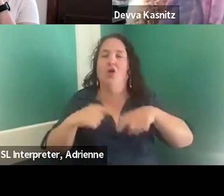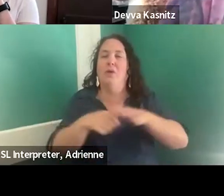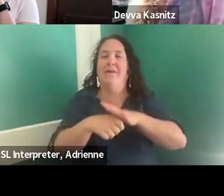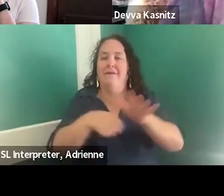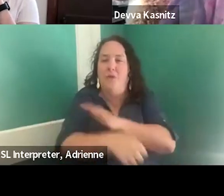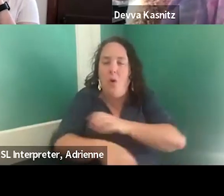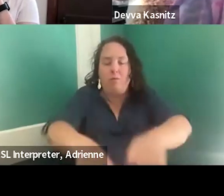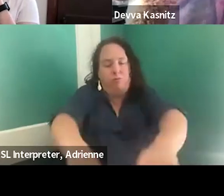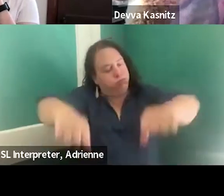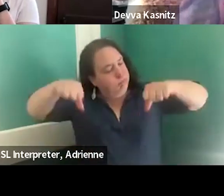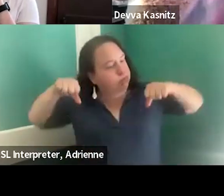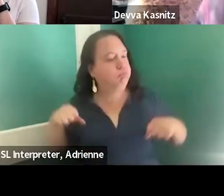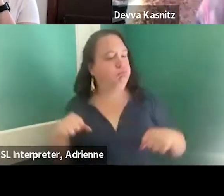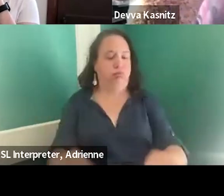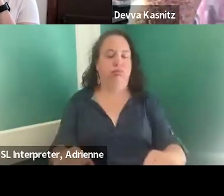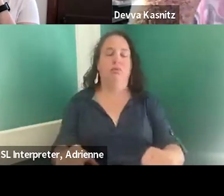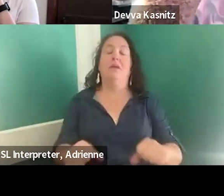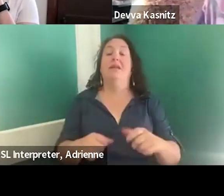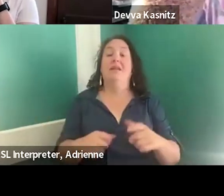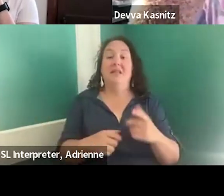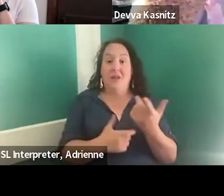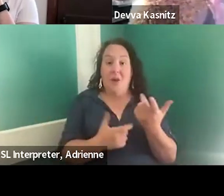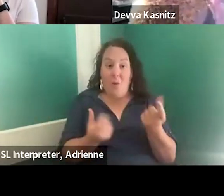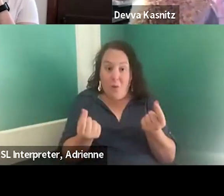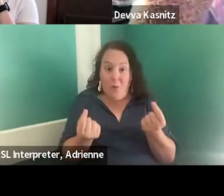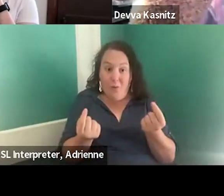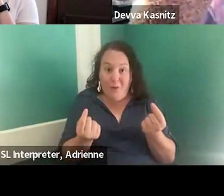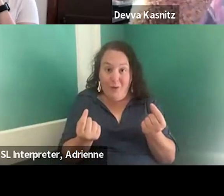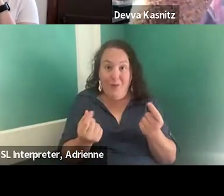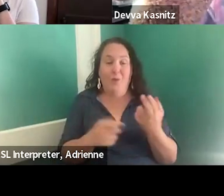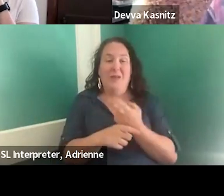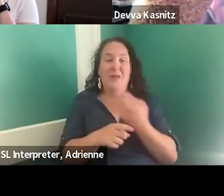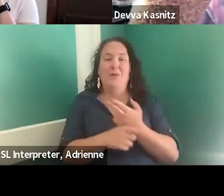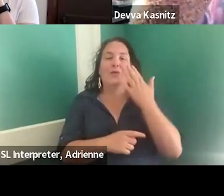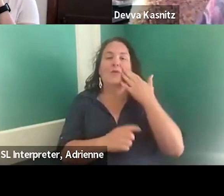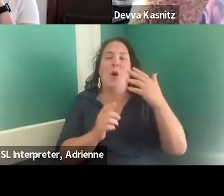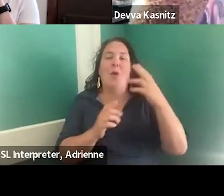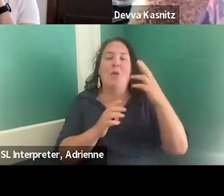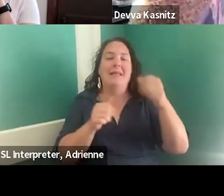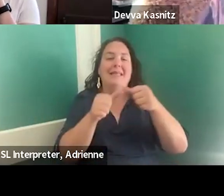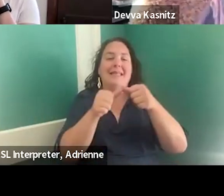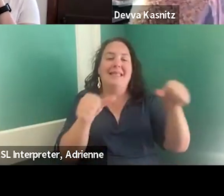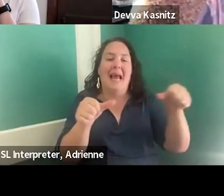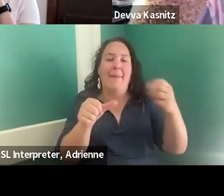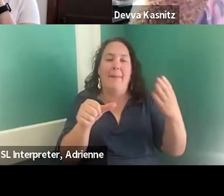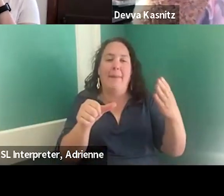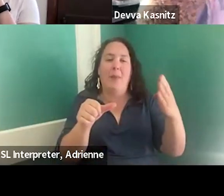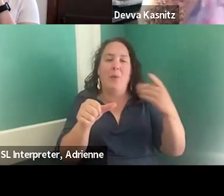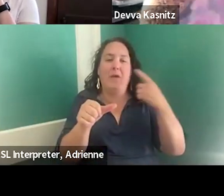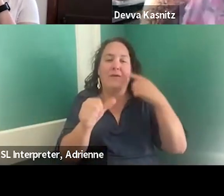We literally took painter's tape and a stack of pads